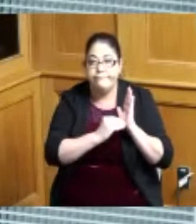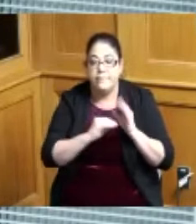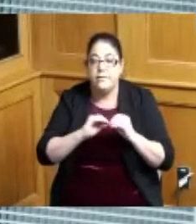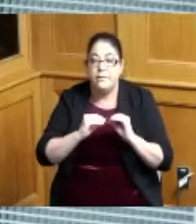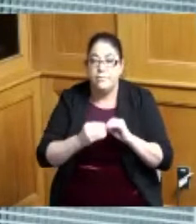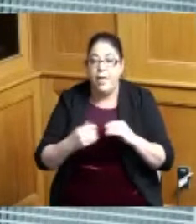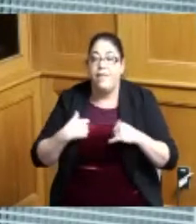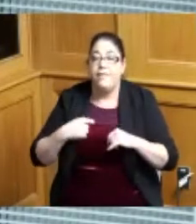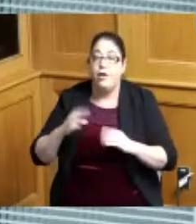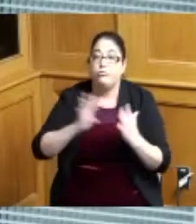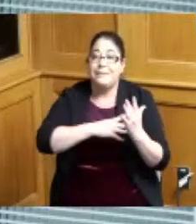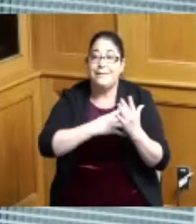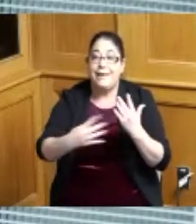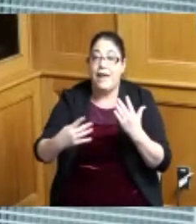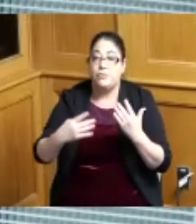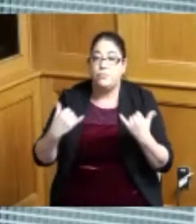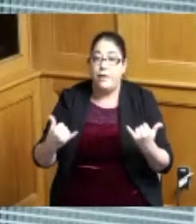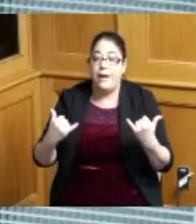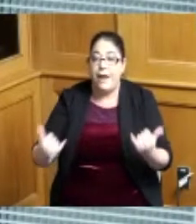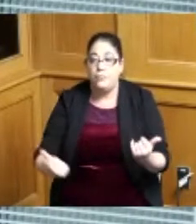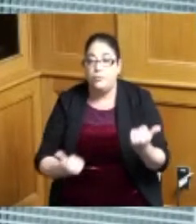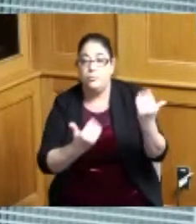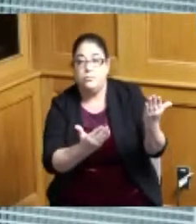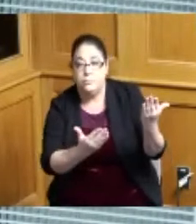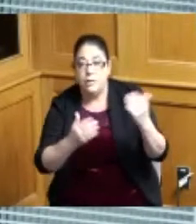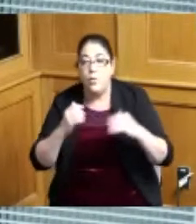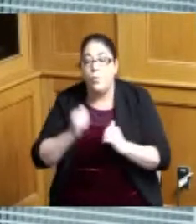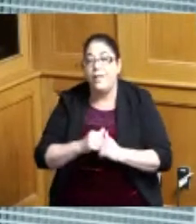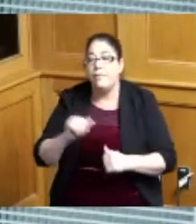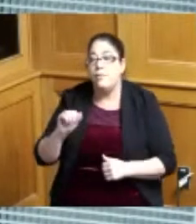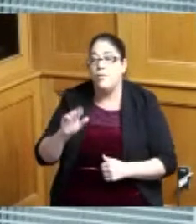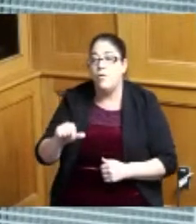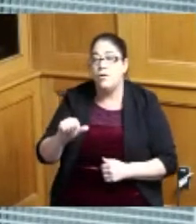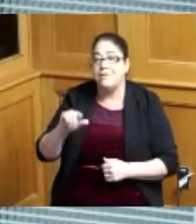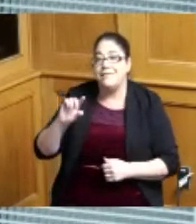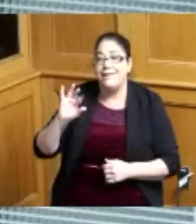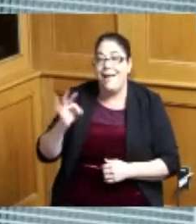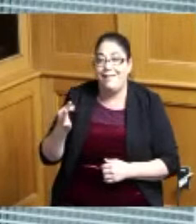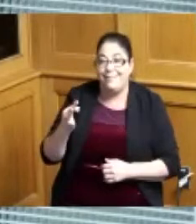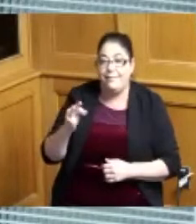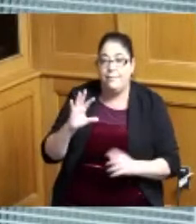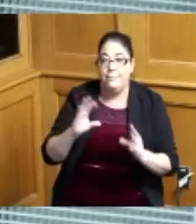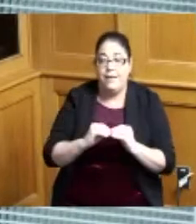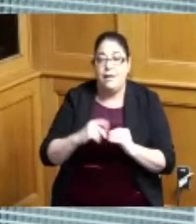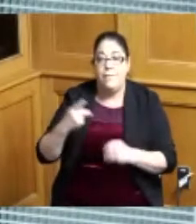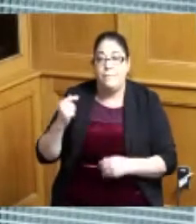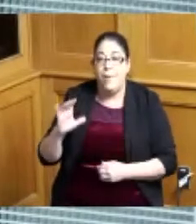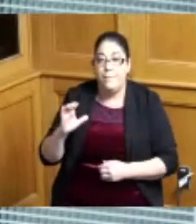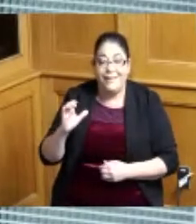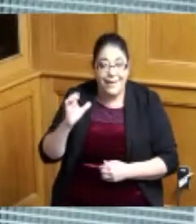scheduled to be advanced at the August 9th meeting we also have a public hearing on July 28th